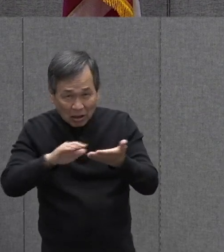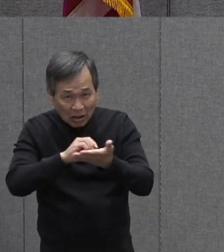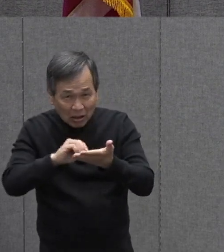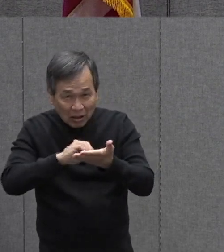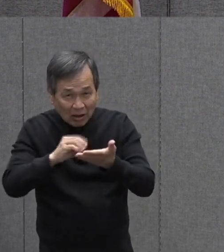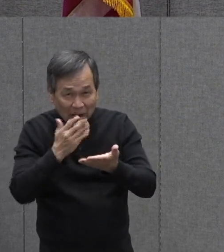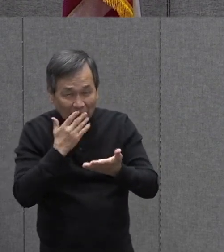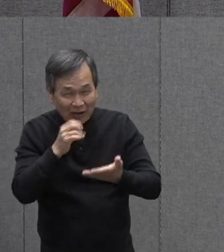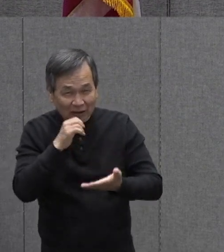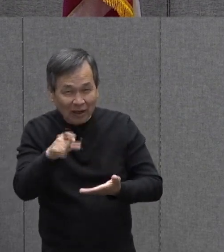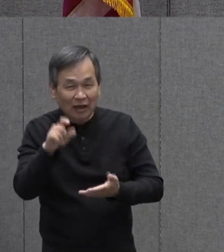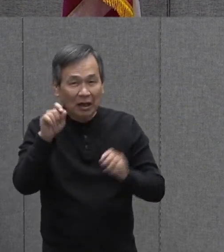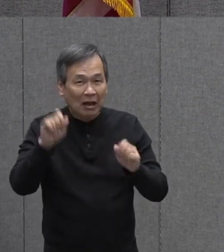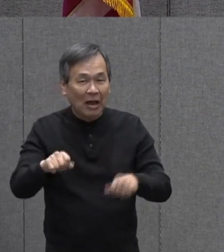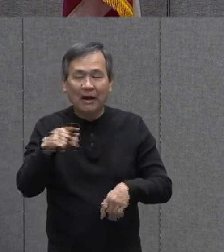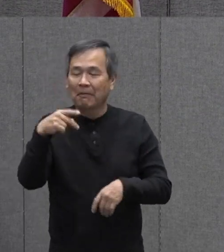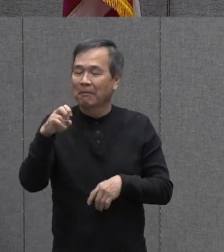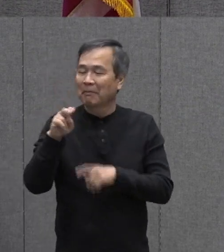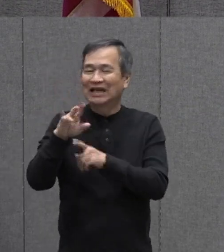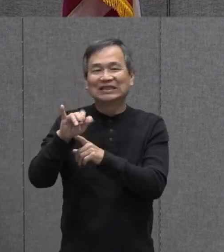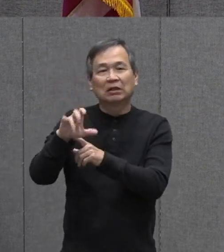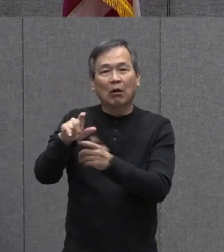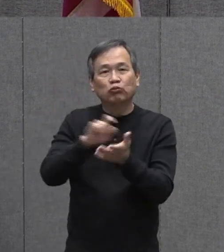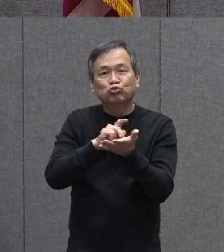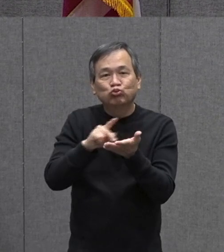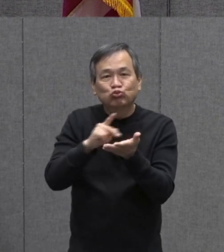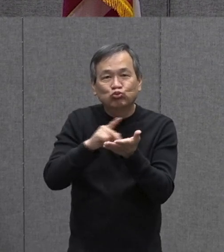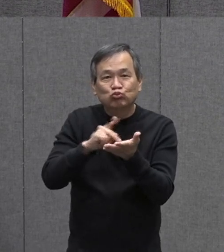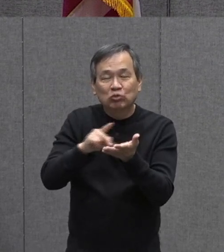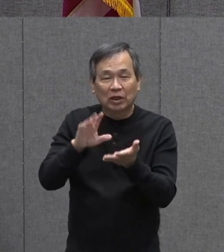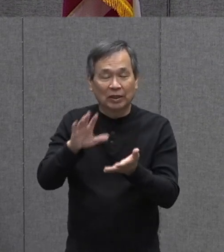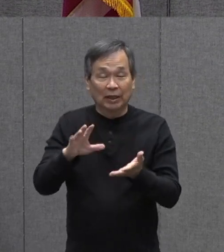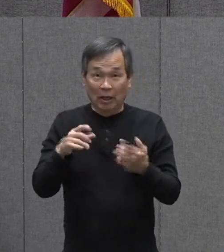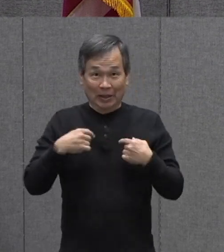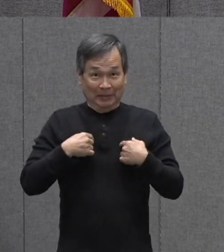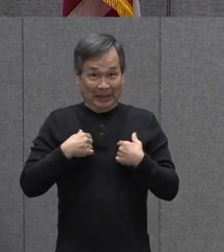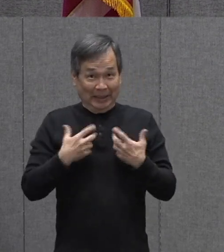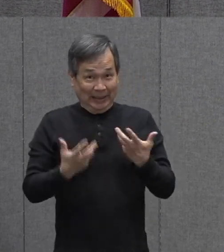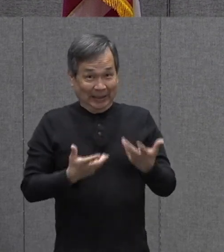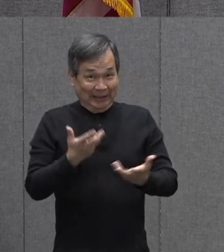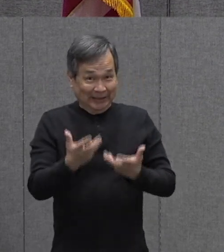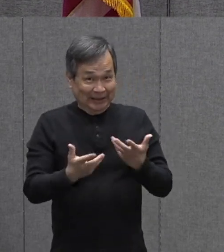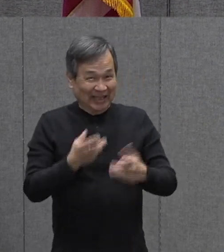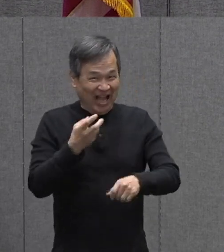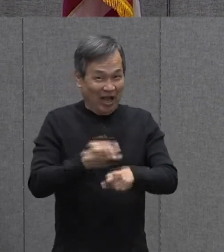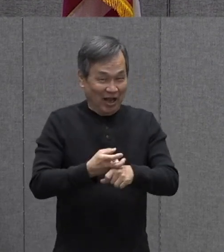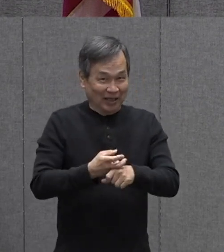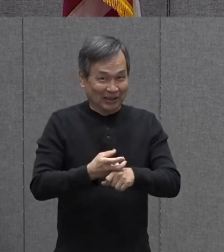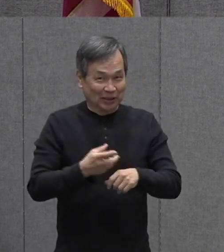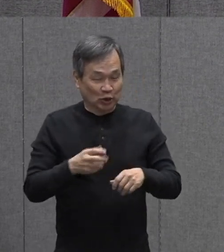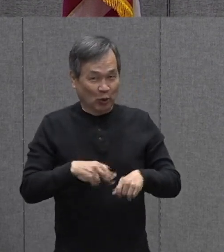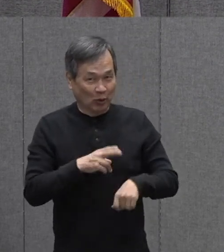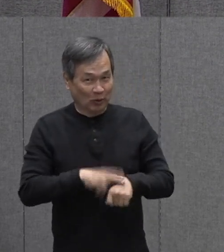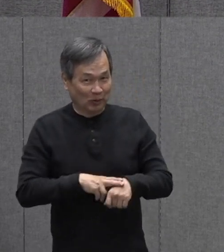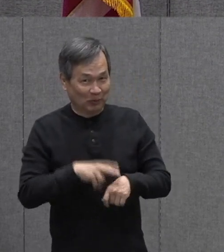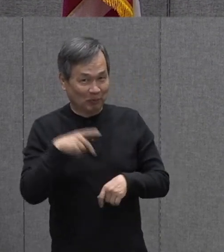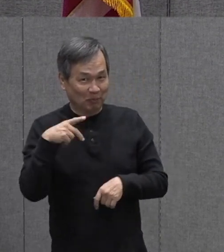So, this next part is a really tricky part for me, and it's something I usually do in pencil first,